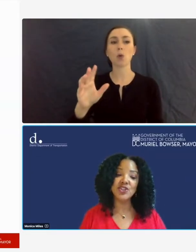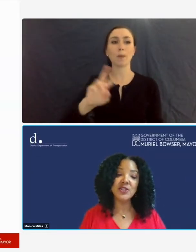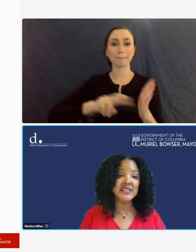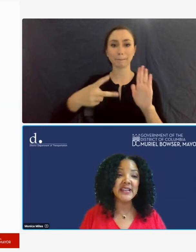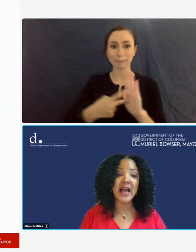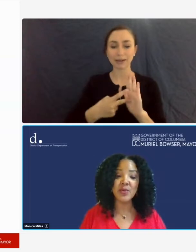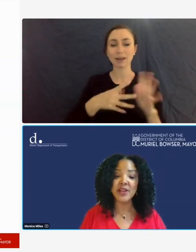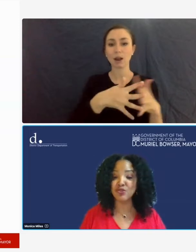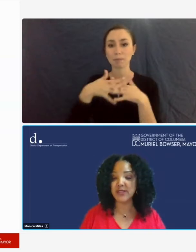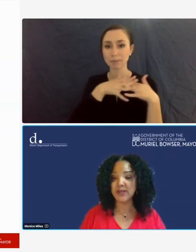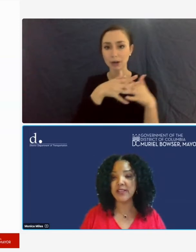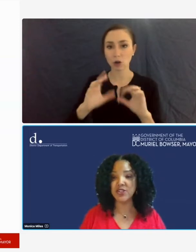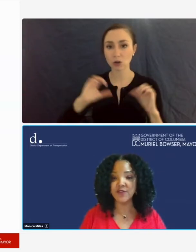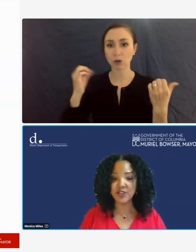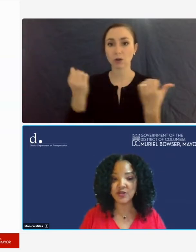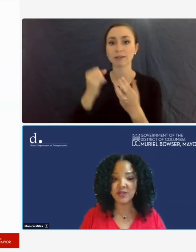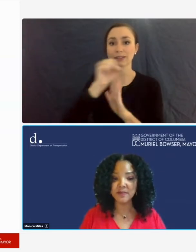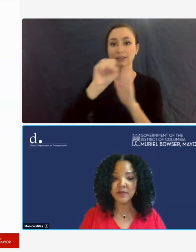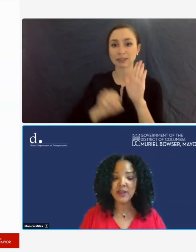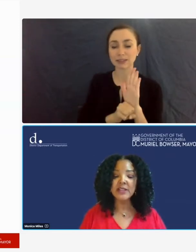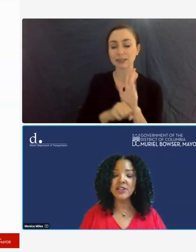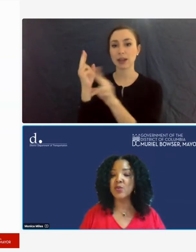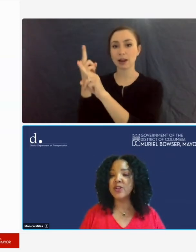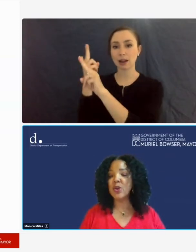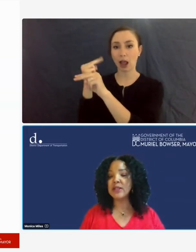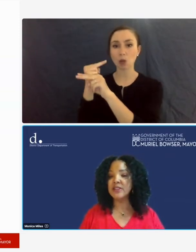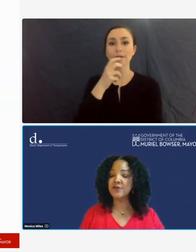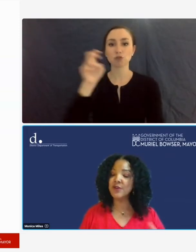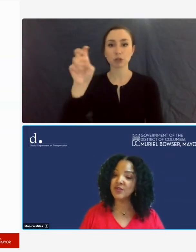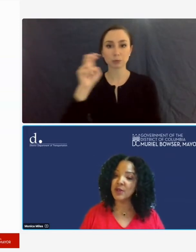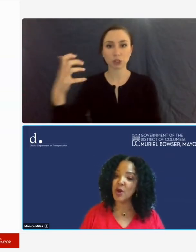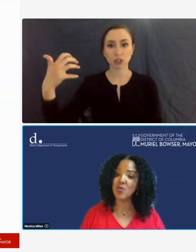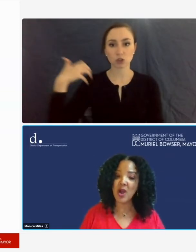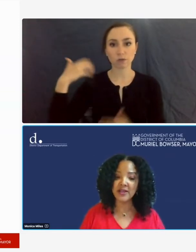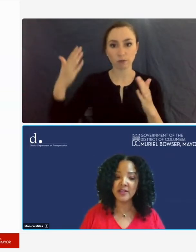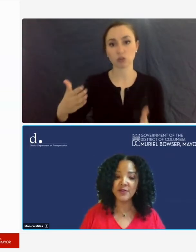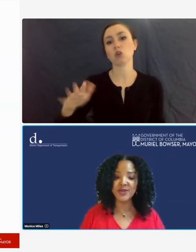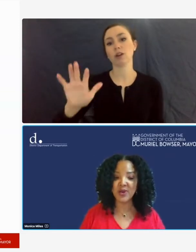of state highway and transportation officials so we talked in the first in part one in the first